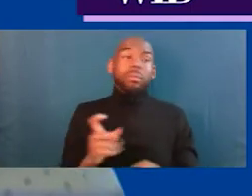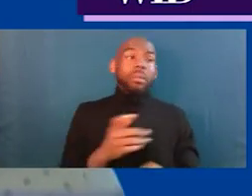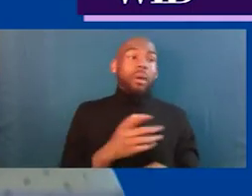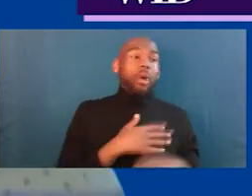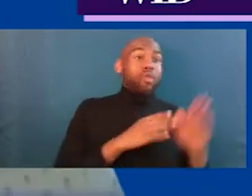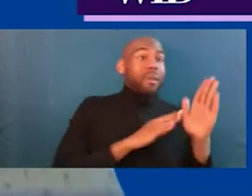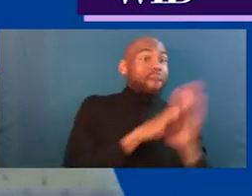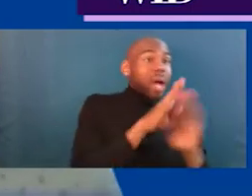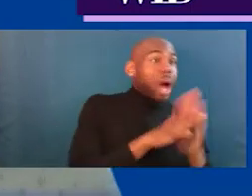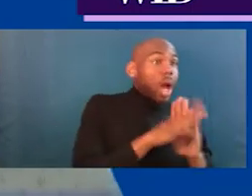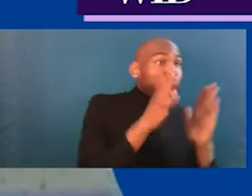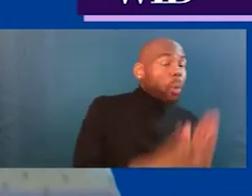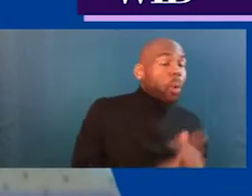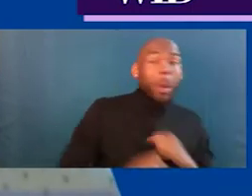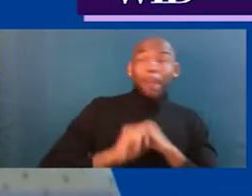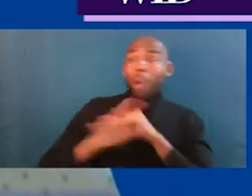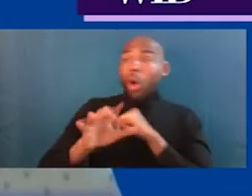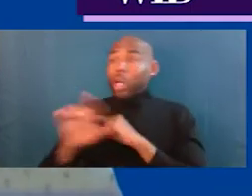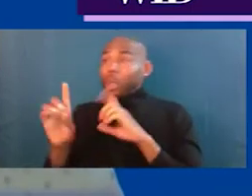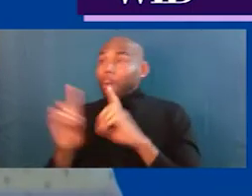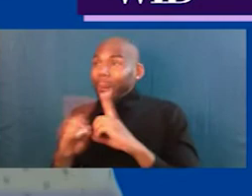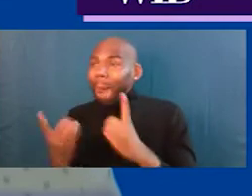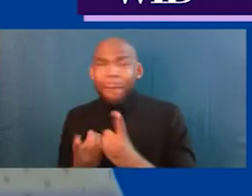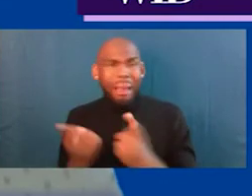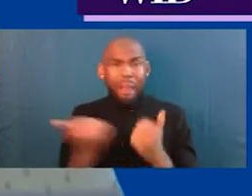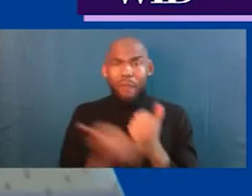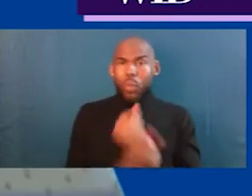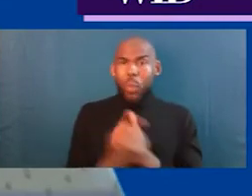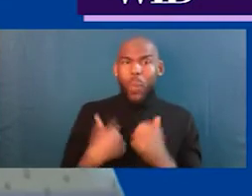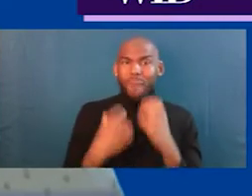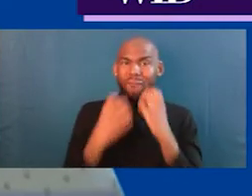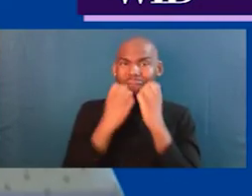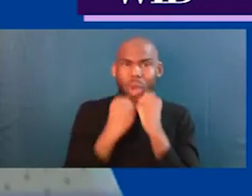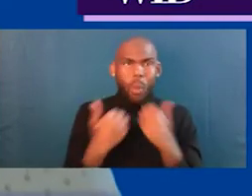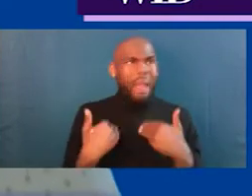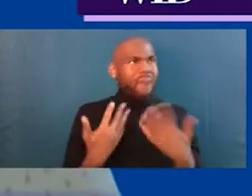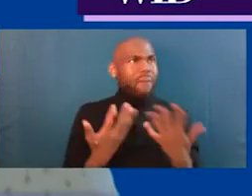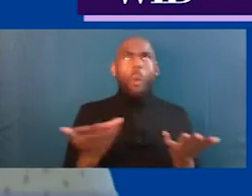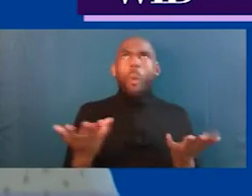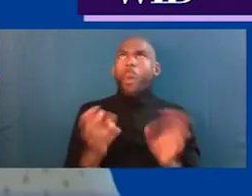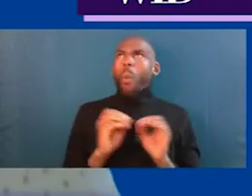our developers, our marketing department, what we found was we had an entire organization